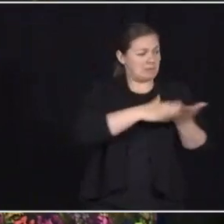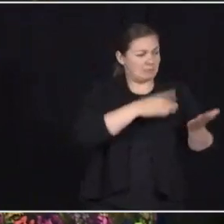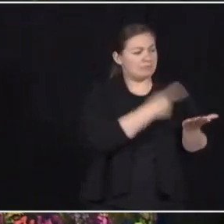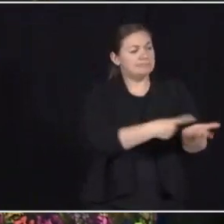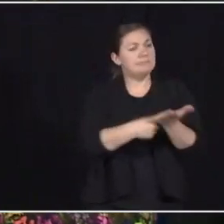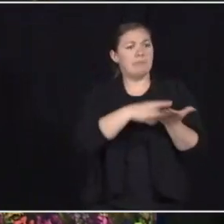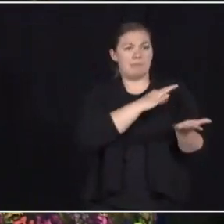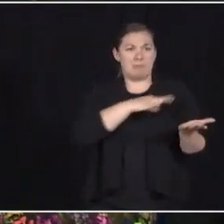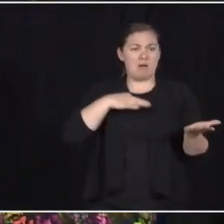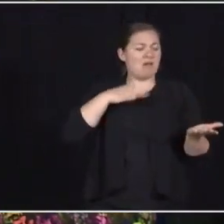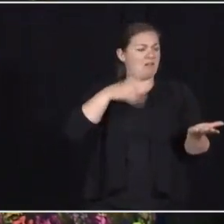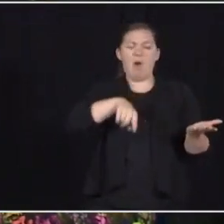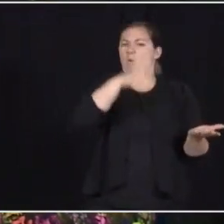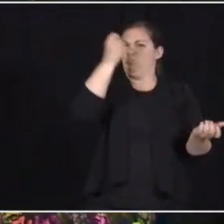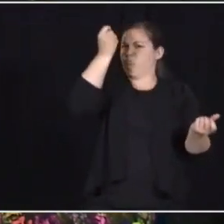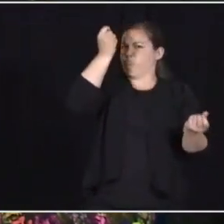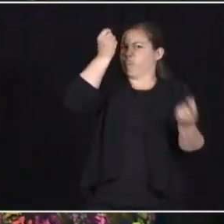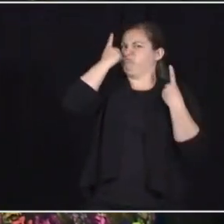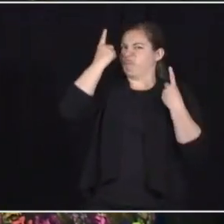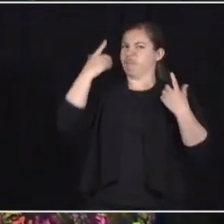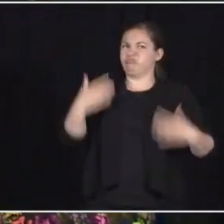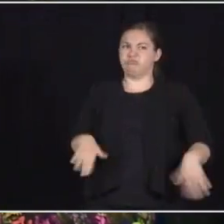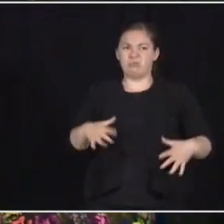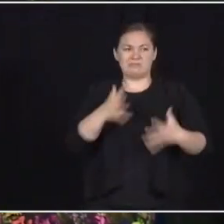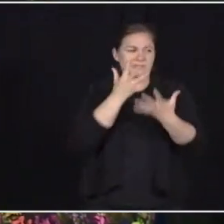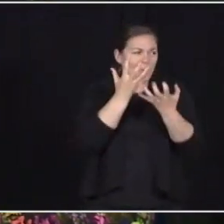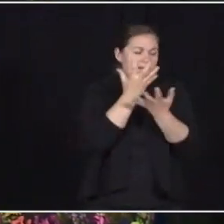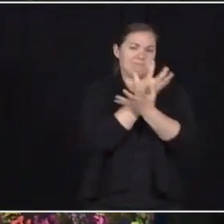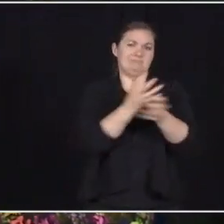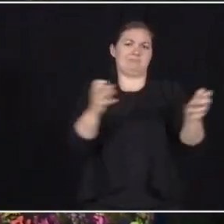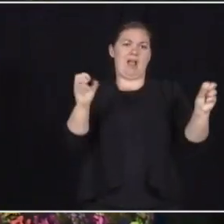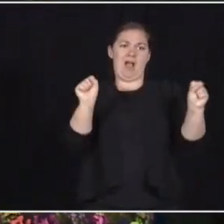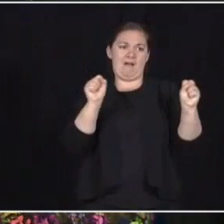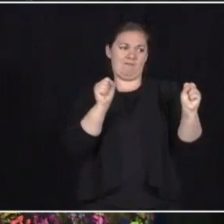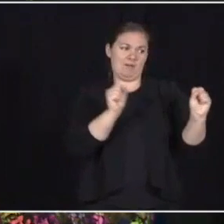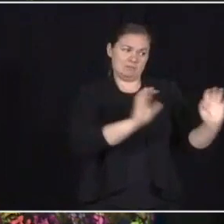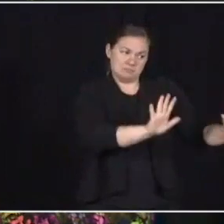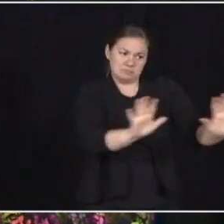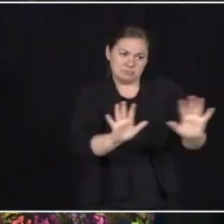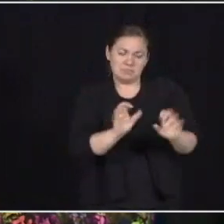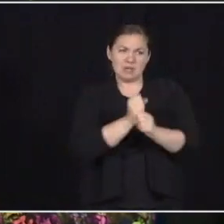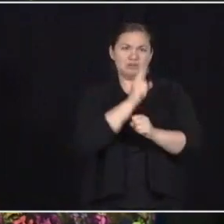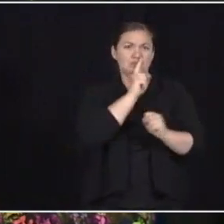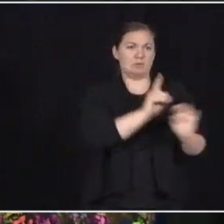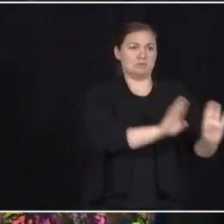and a understanding. They want to open up safely as well. They have been very collaborative with us.